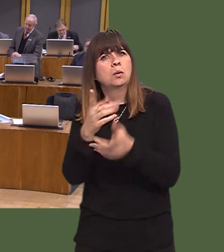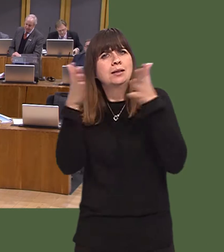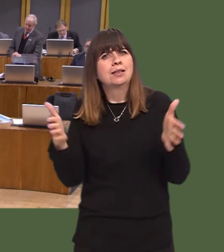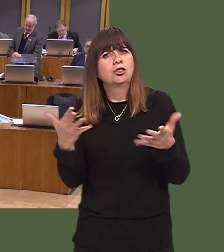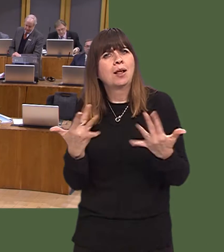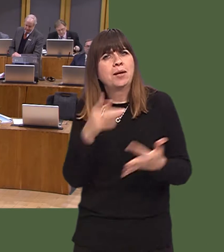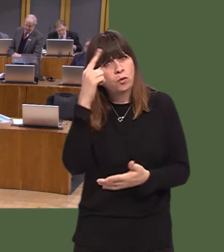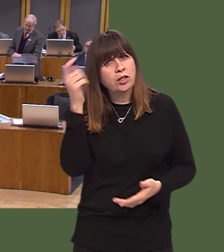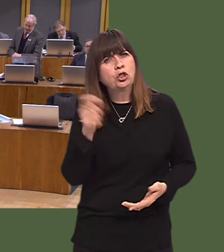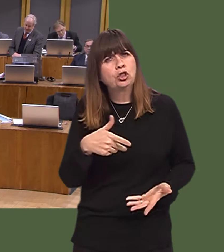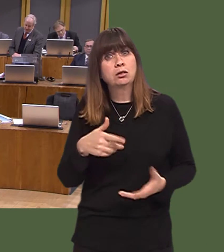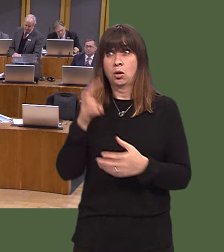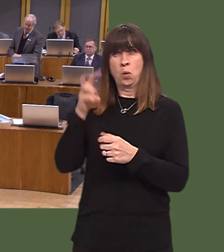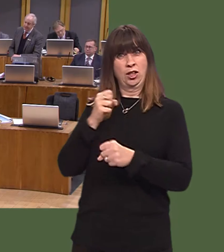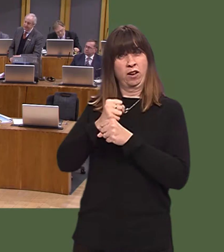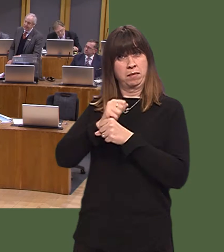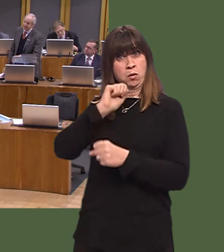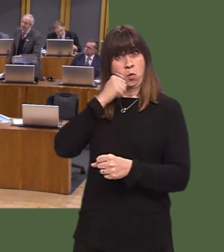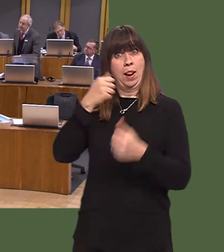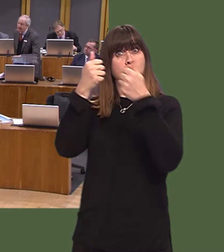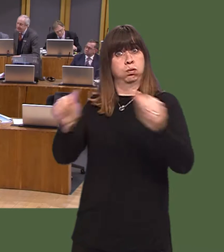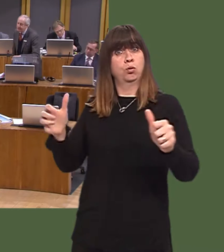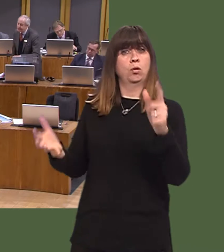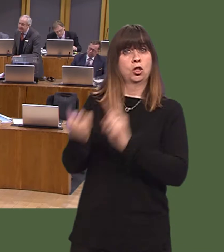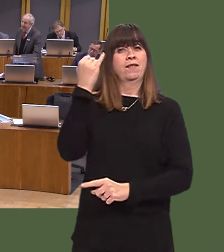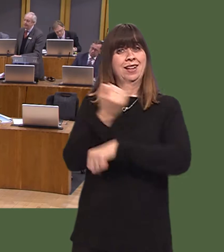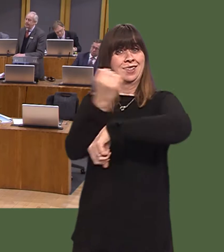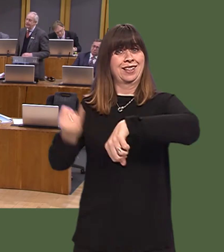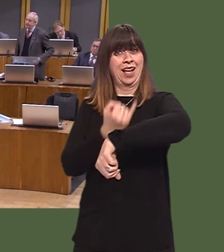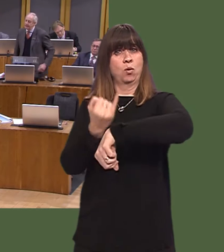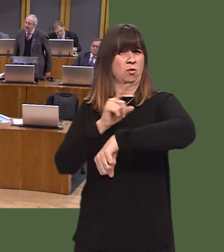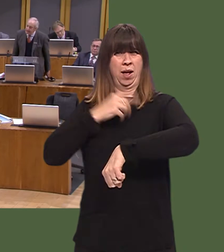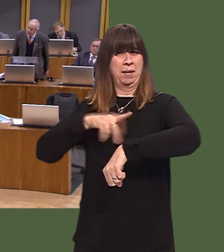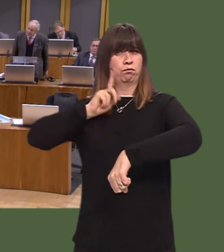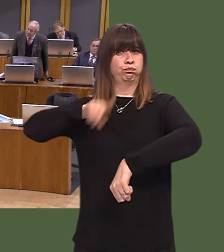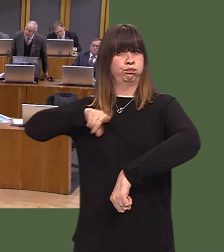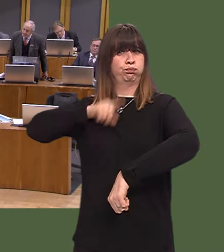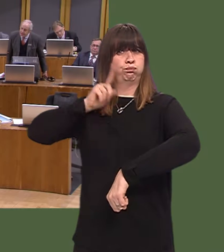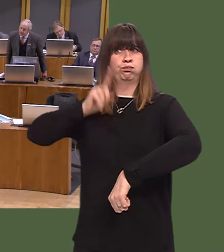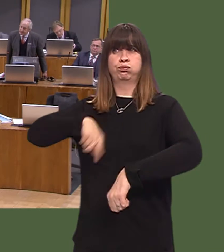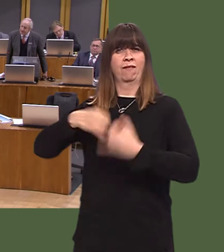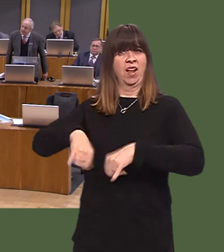he expect the Welsh Government to meet its six-hour target, which is currently being breached left, right and centre throughout the country?